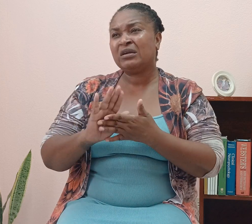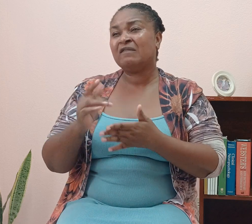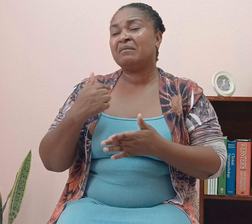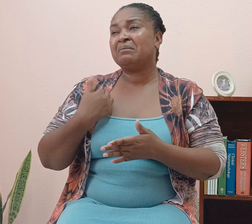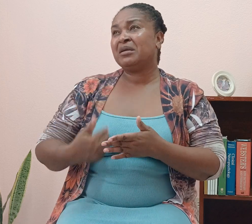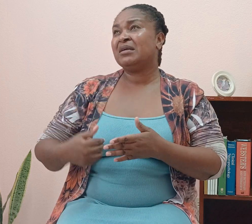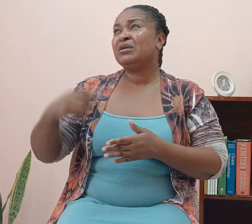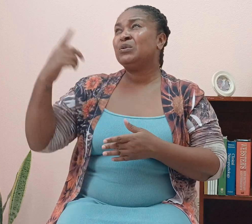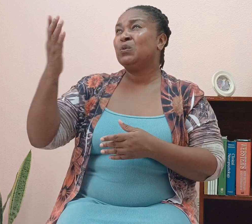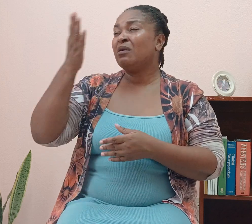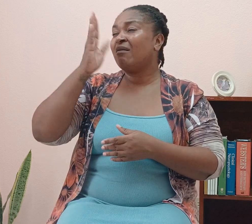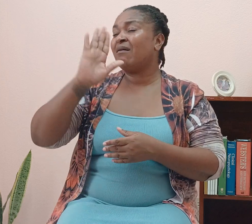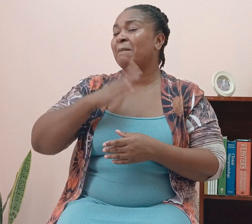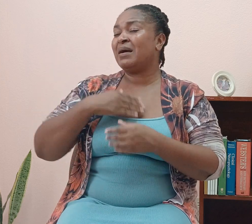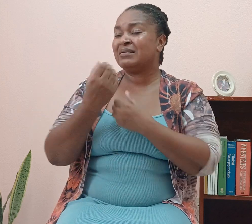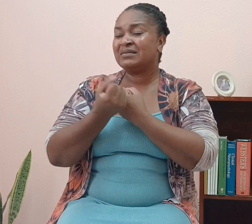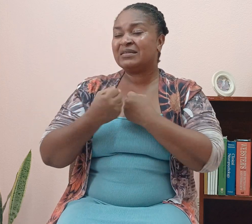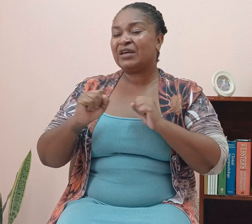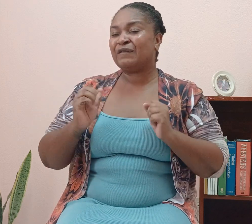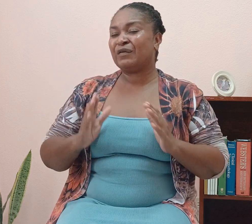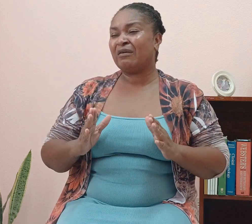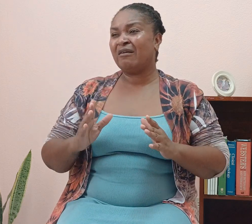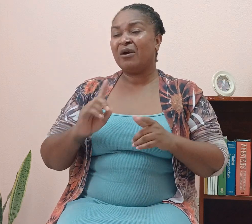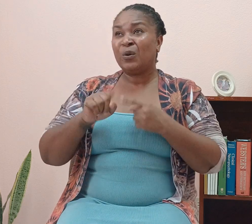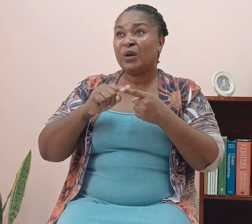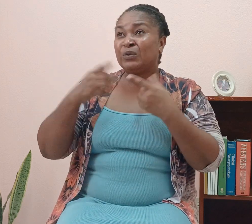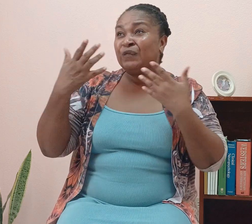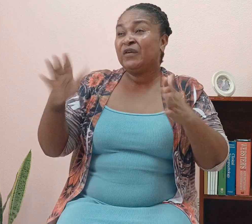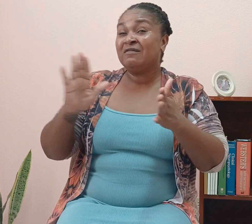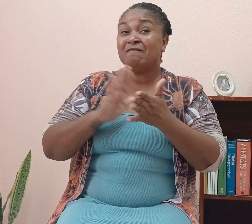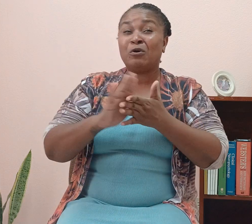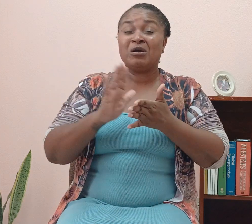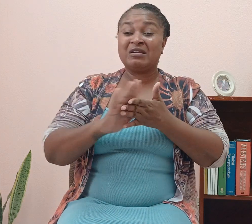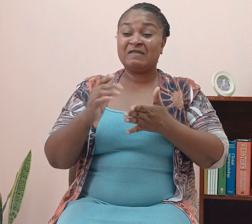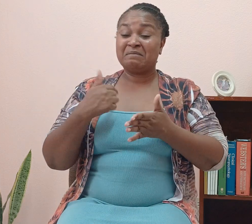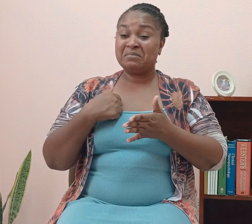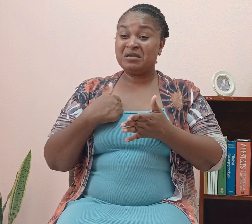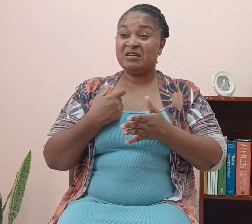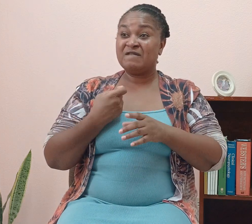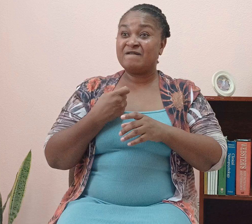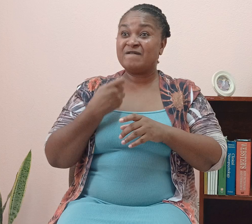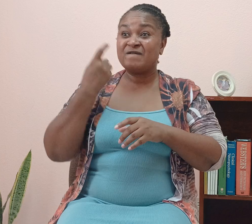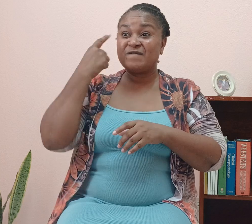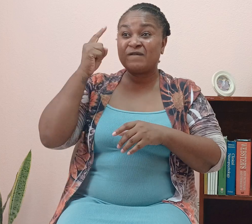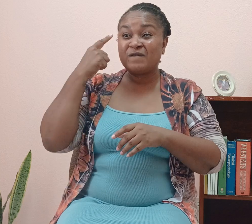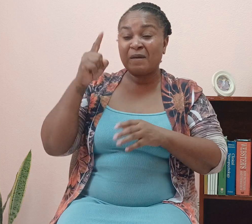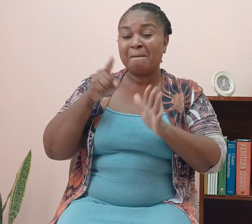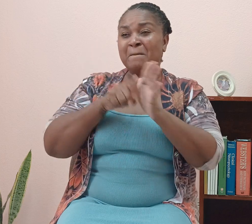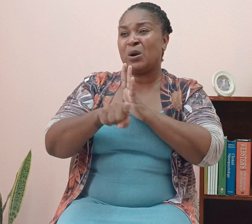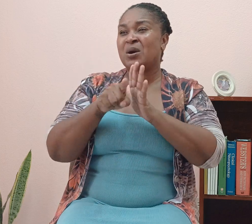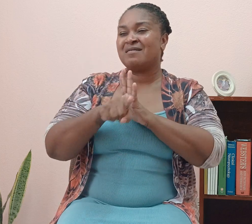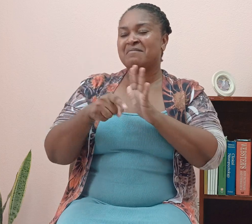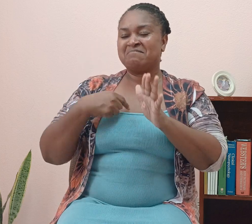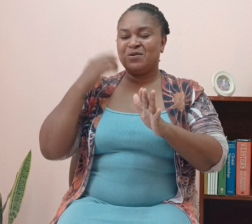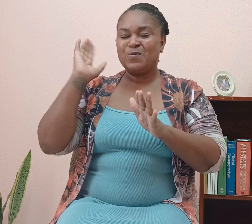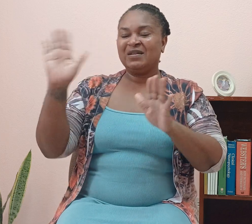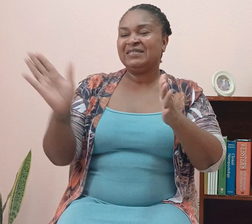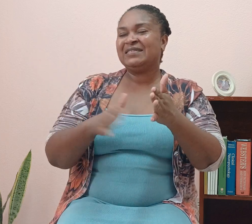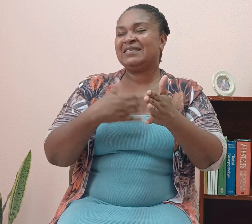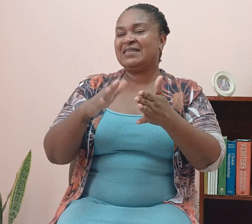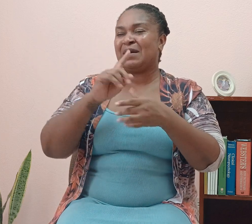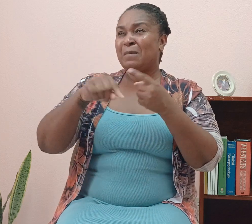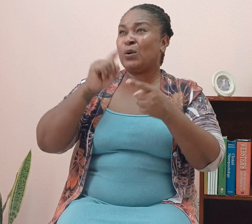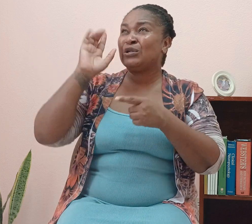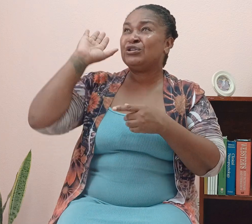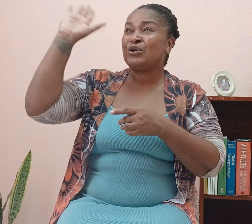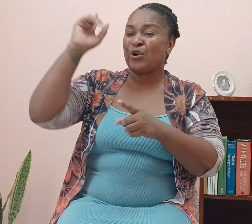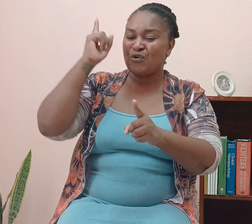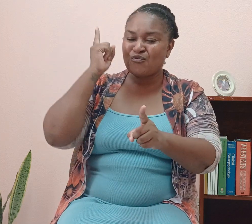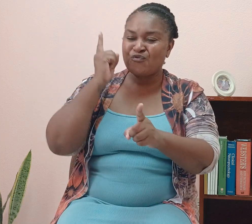and my tongue will sing of your righteousness.